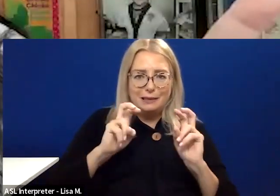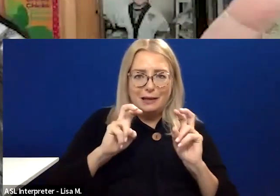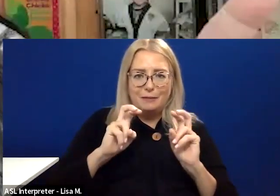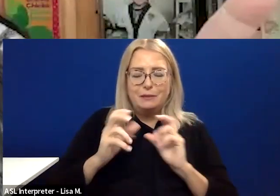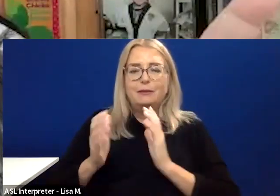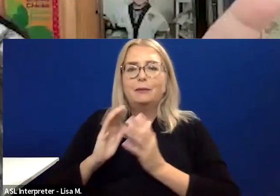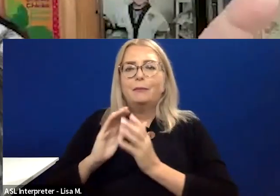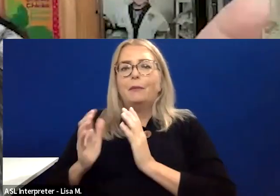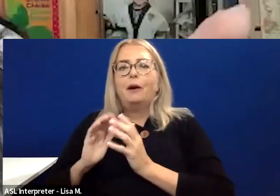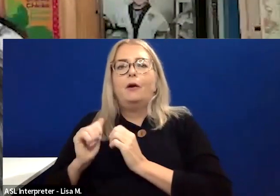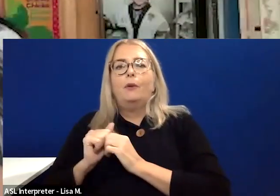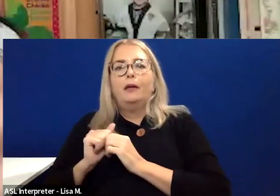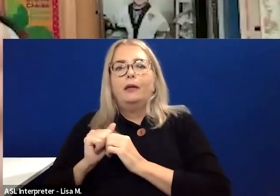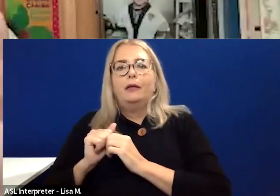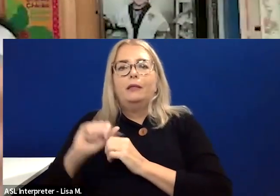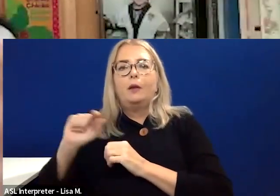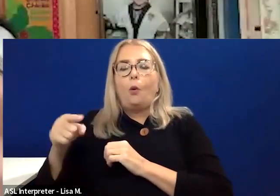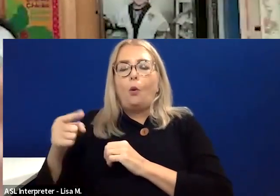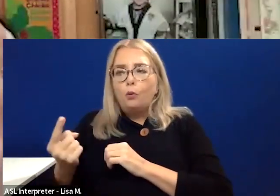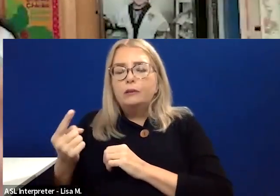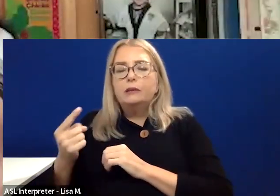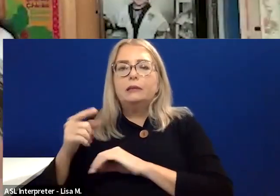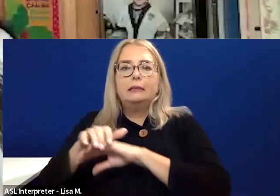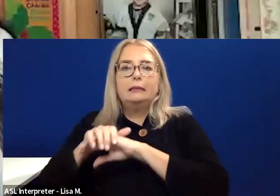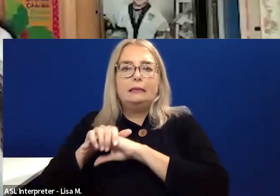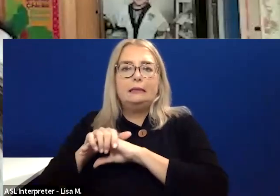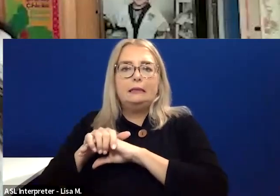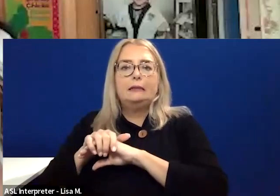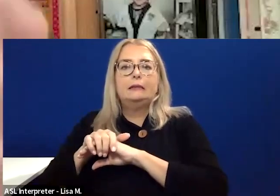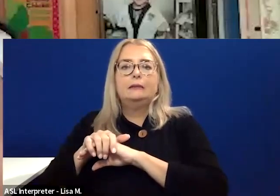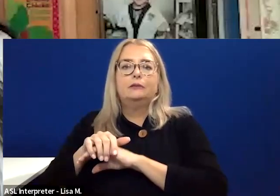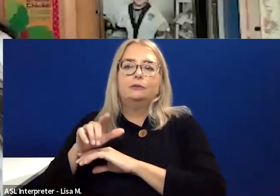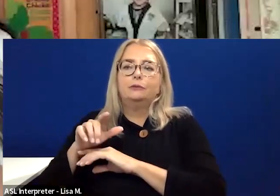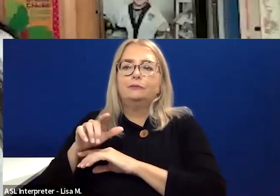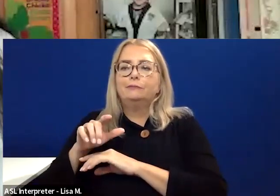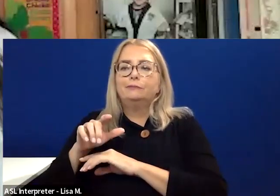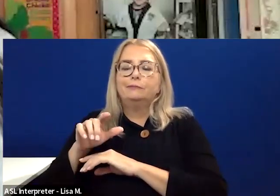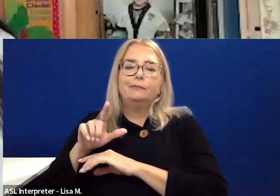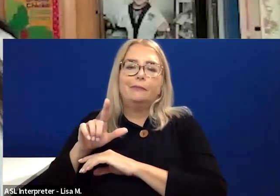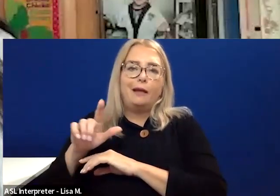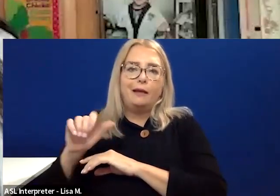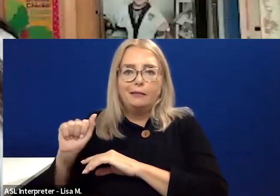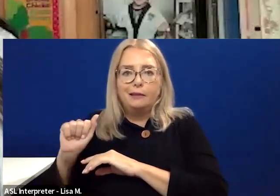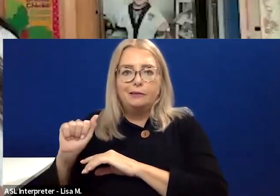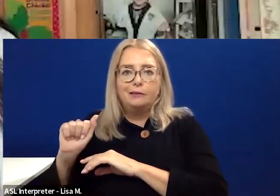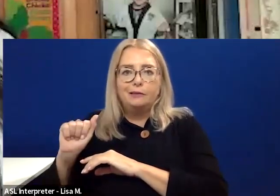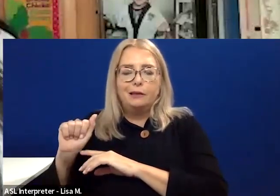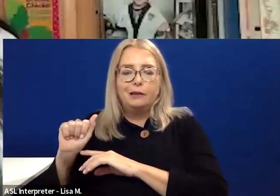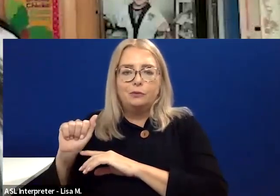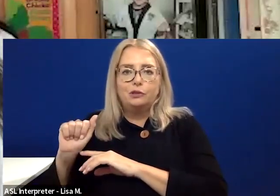arts standards in addition there's the use of conceptually coherent text sets that are ordered